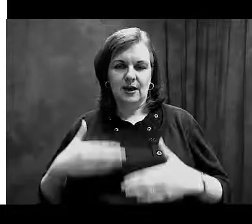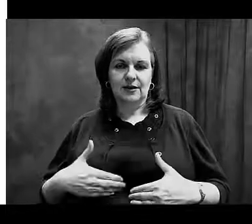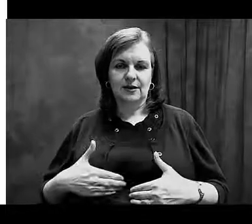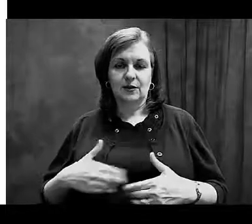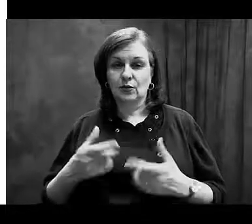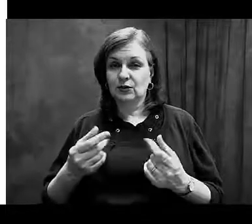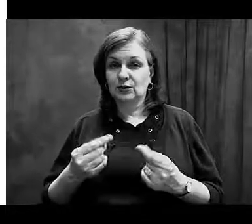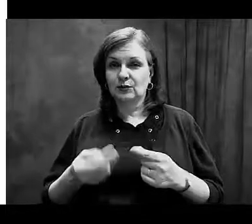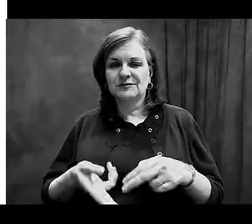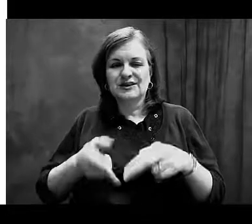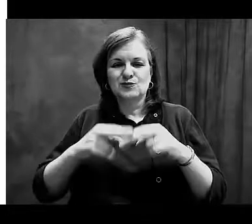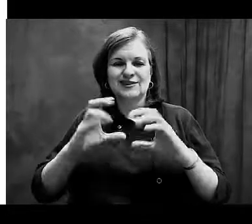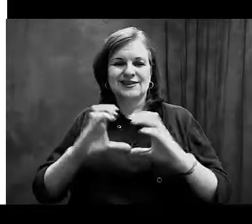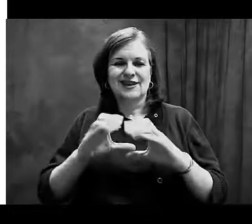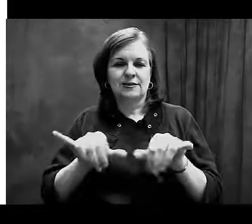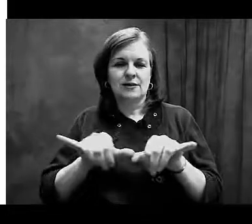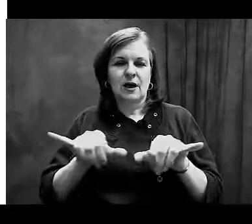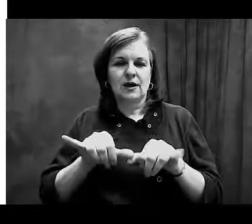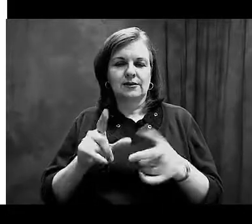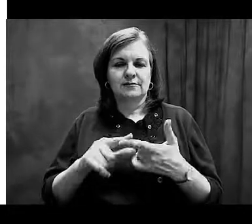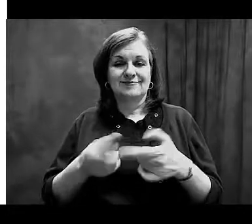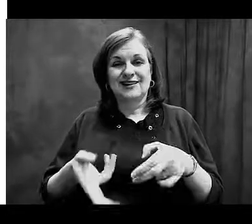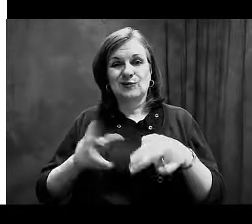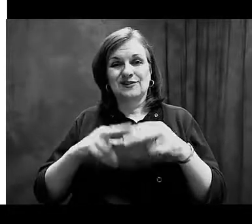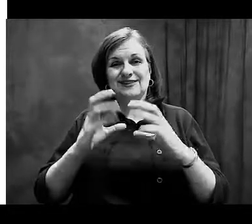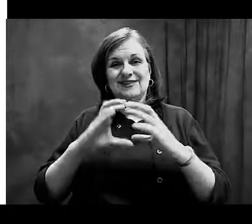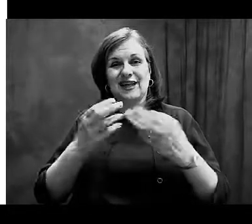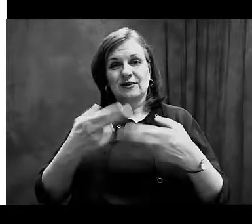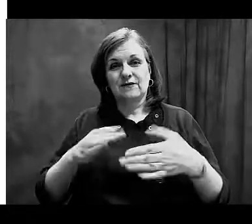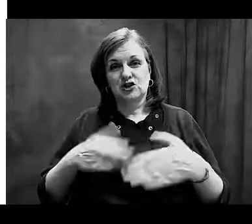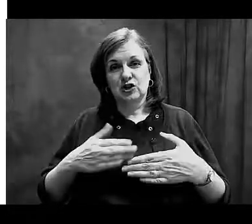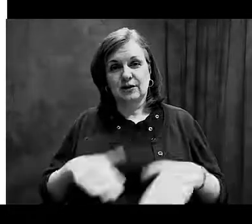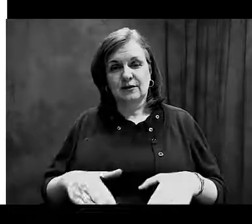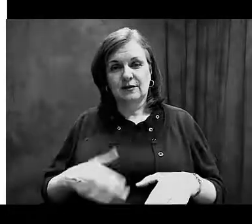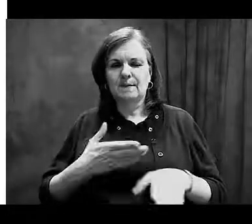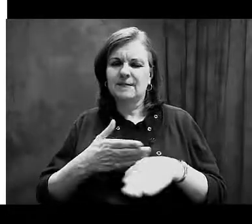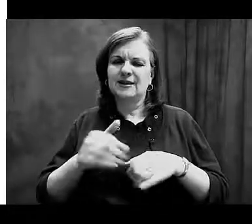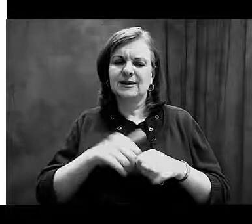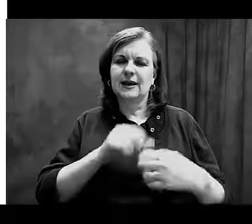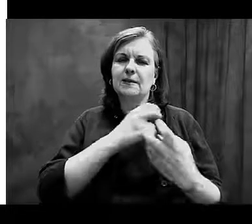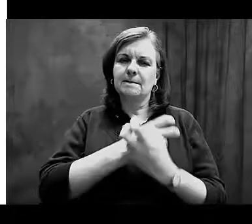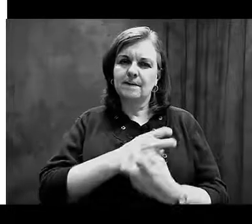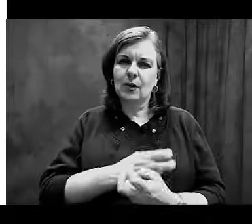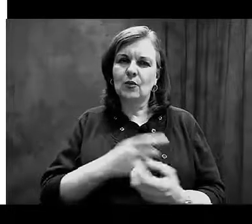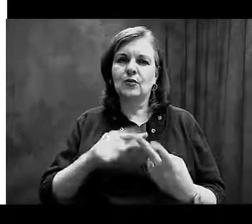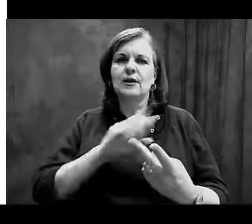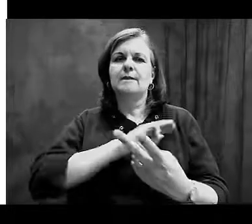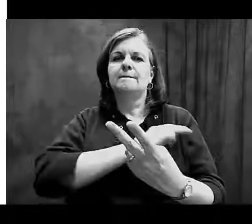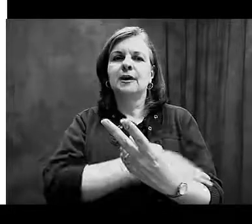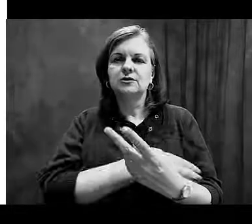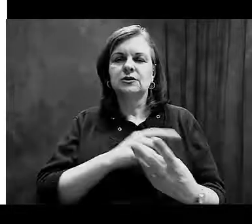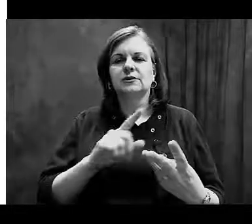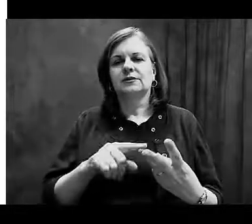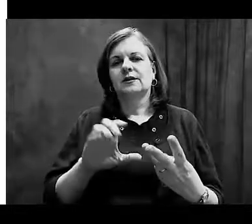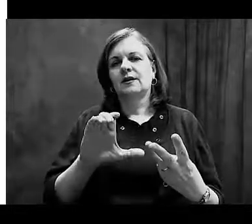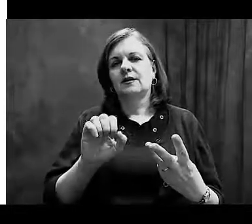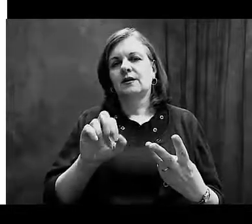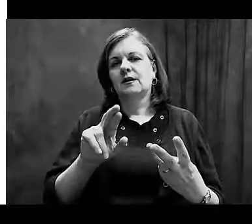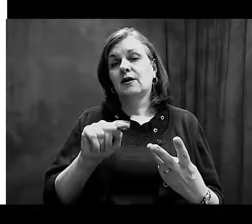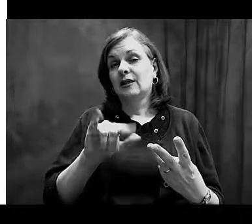increases cell size and rate of cell division in primarily bone and muscle and cartilage but